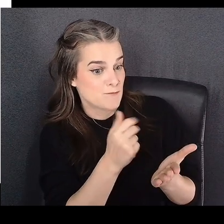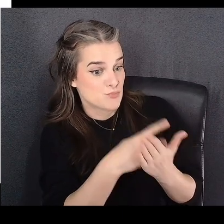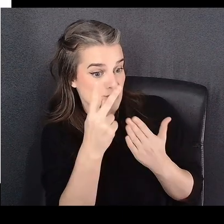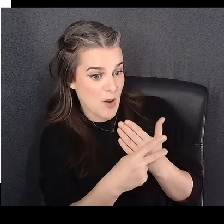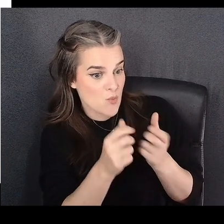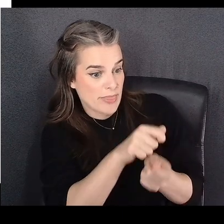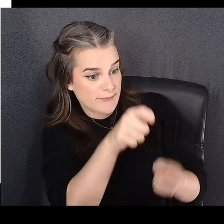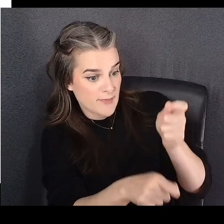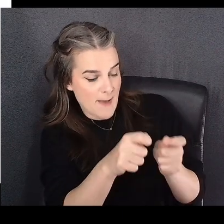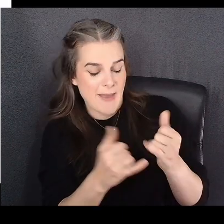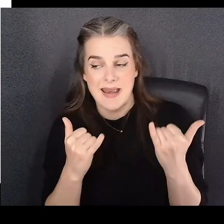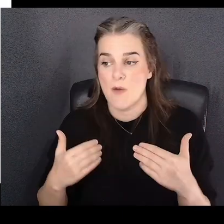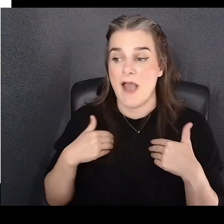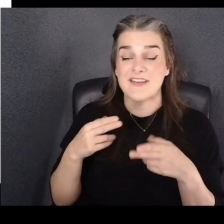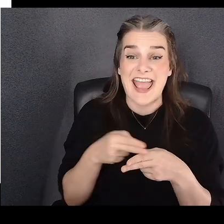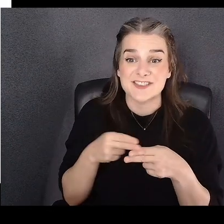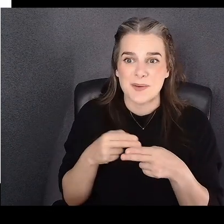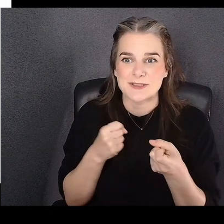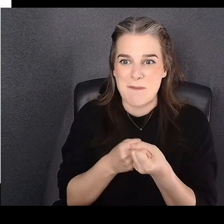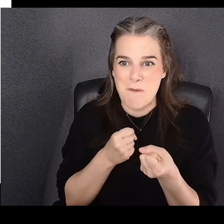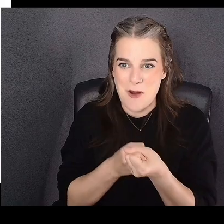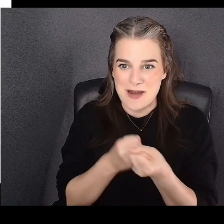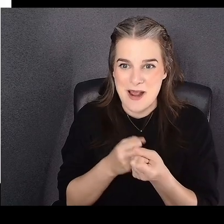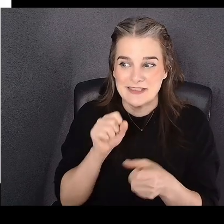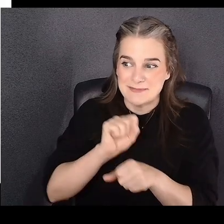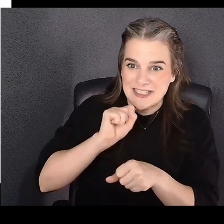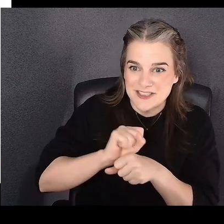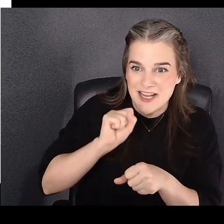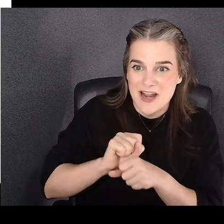as well as opportunities in gaming and just the explosion